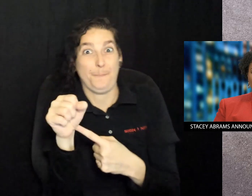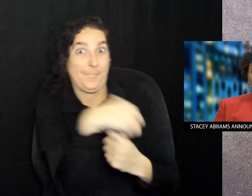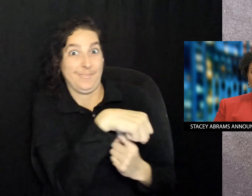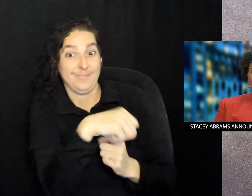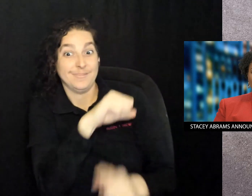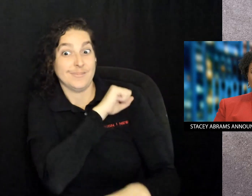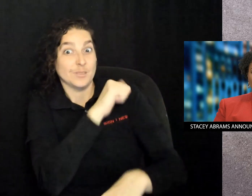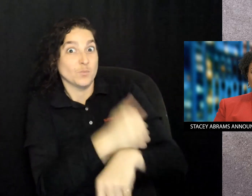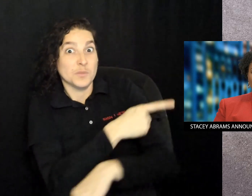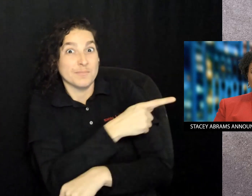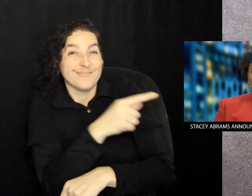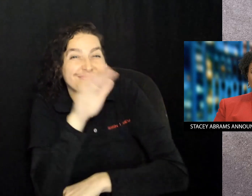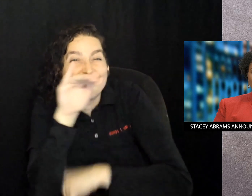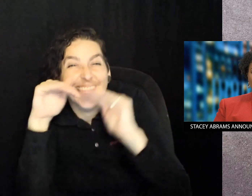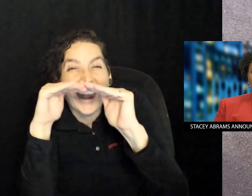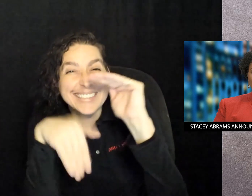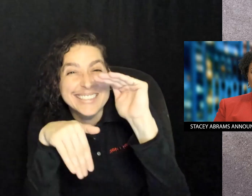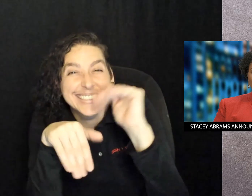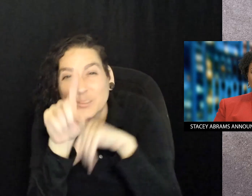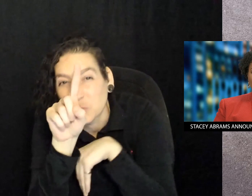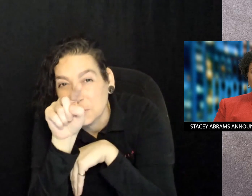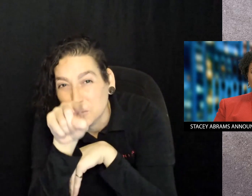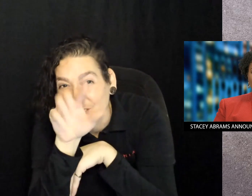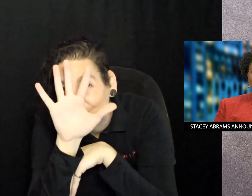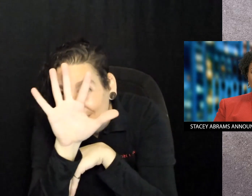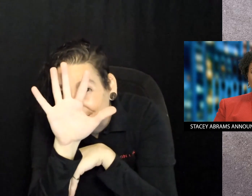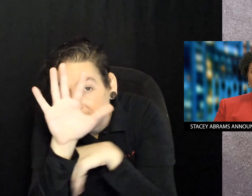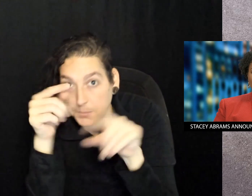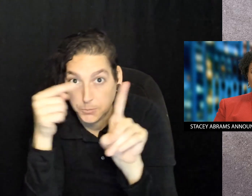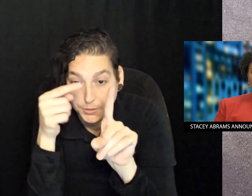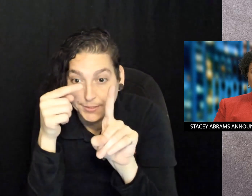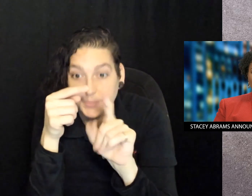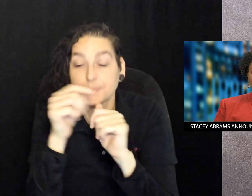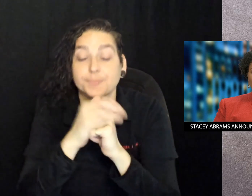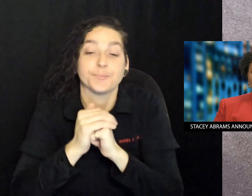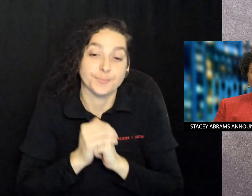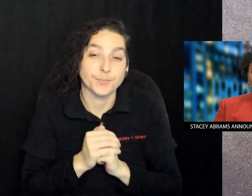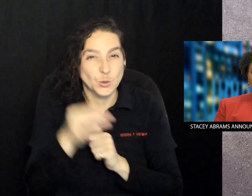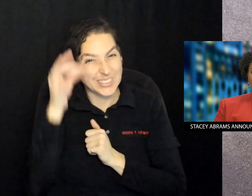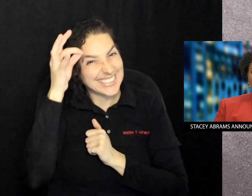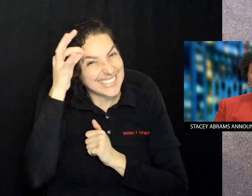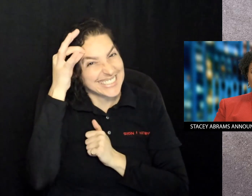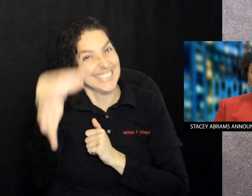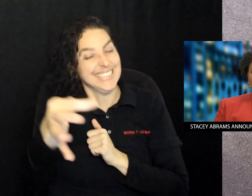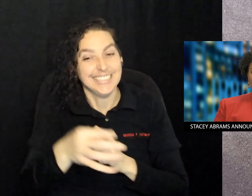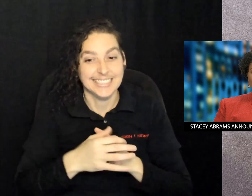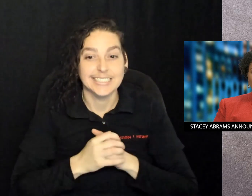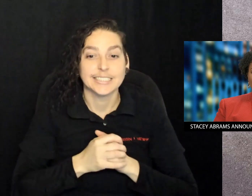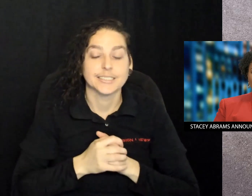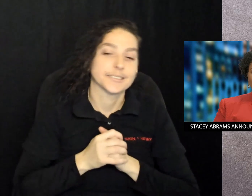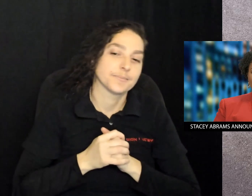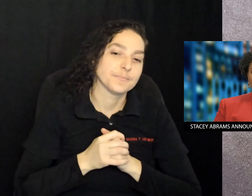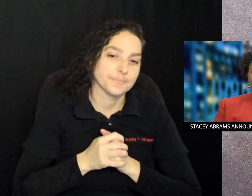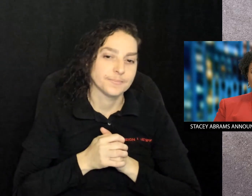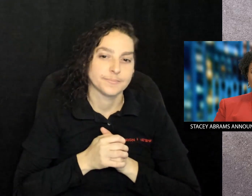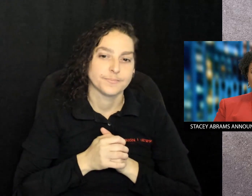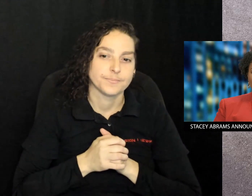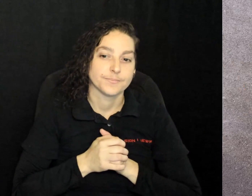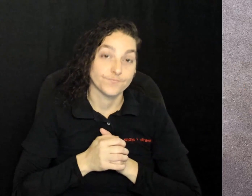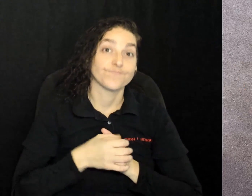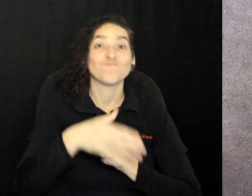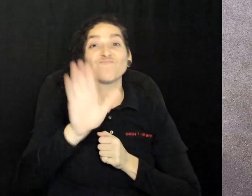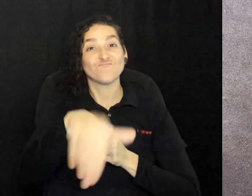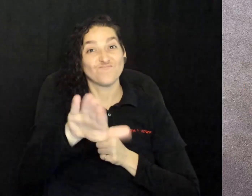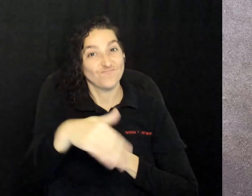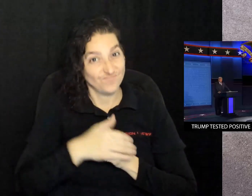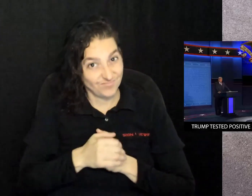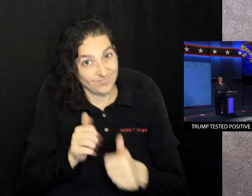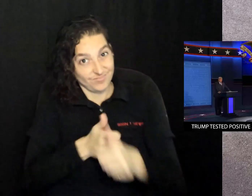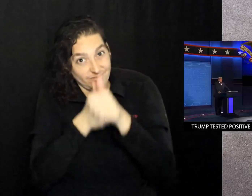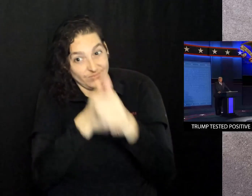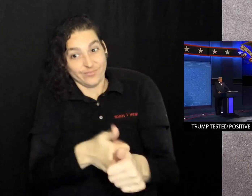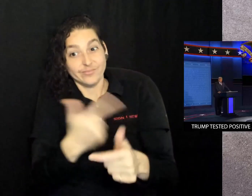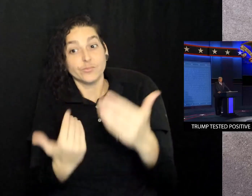in 2018 Kemp beat Abrams by less than 1 1/2 points